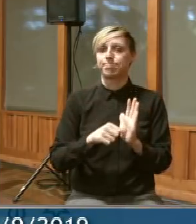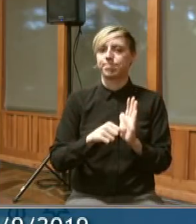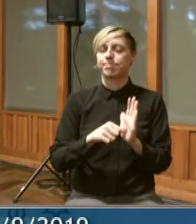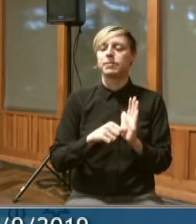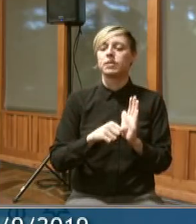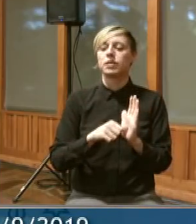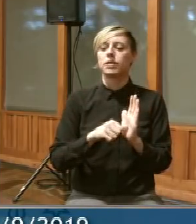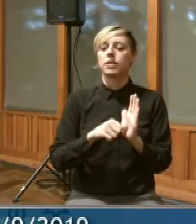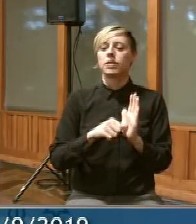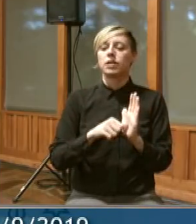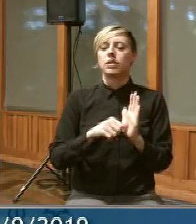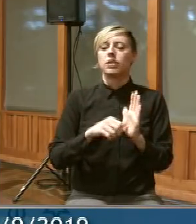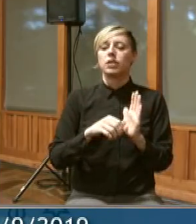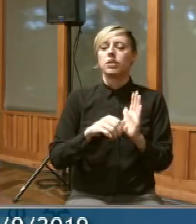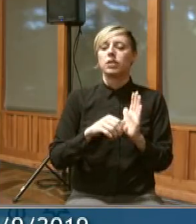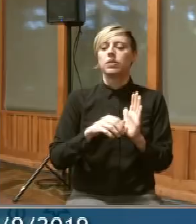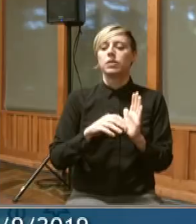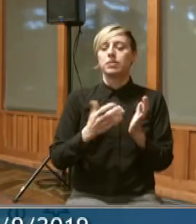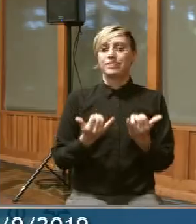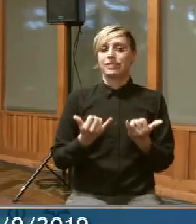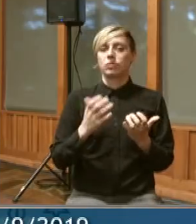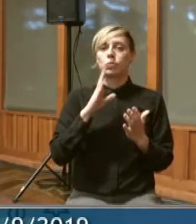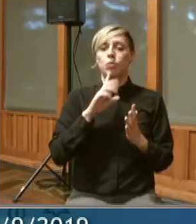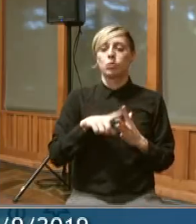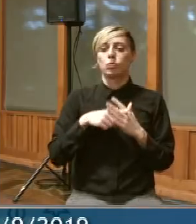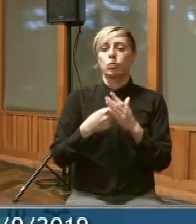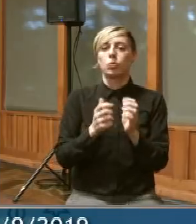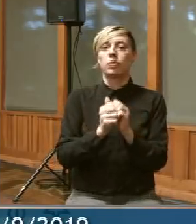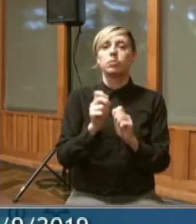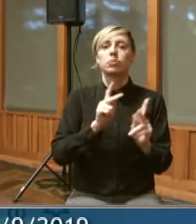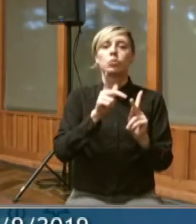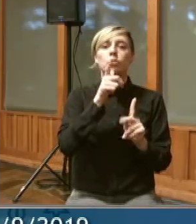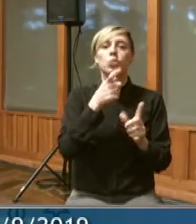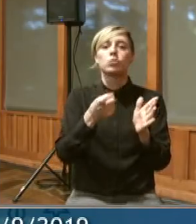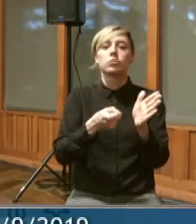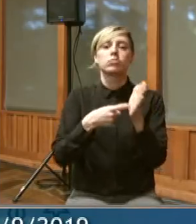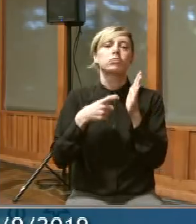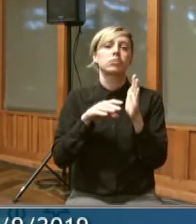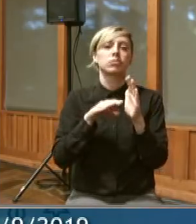SO WE'RE READY FOR TESTIMONY. AGAIN, JUST TO MAKE SURE, WE